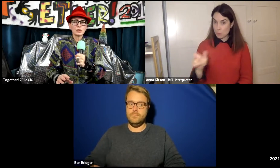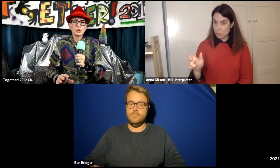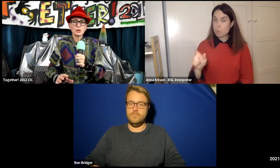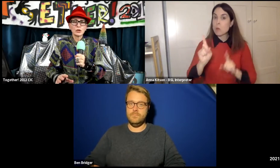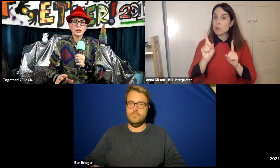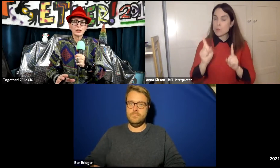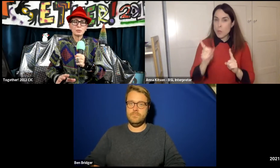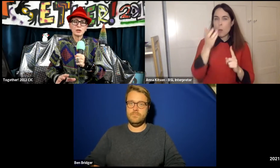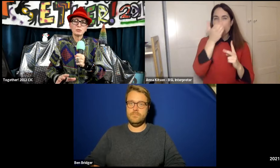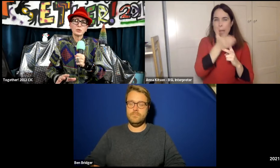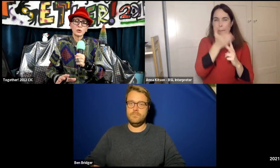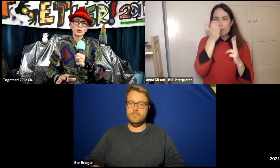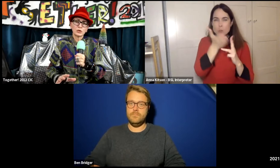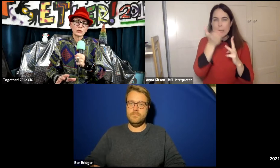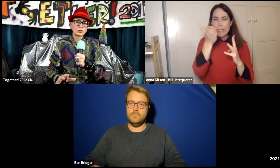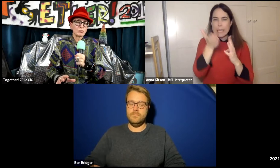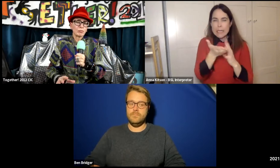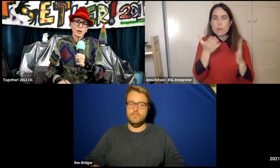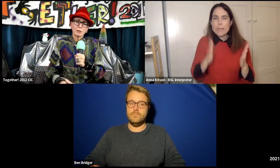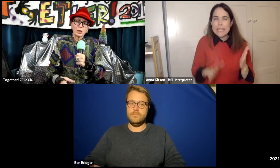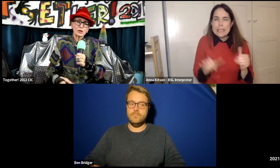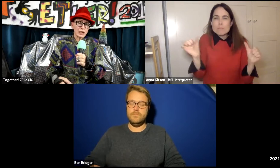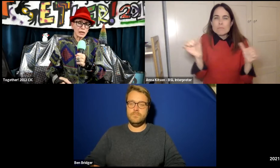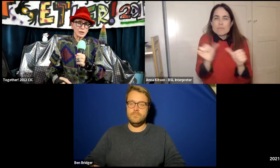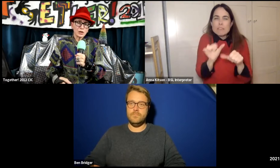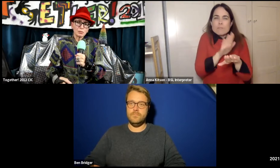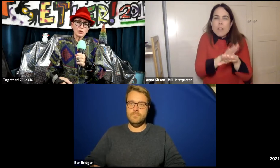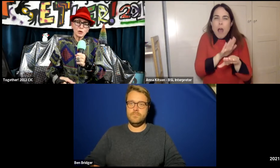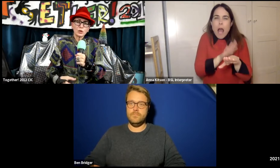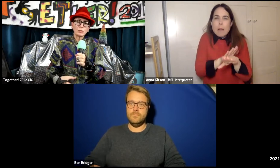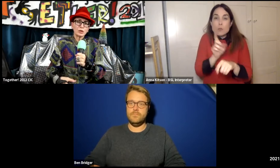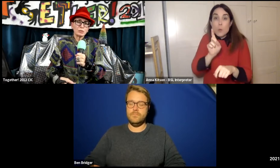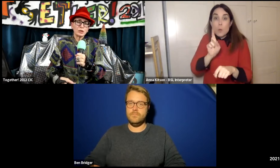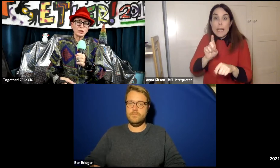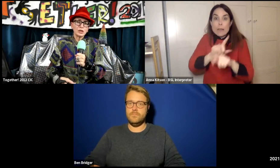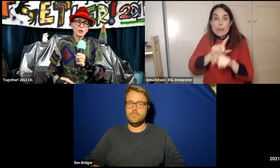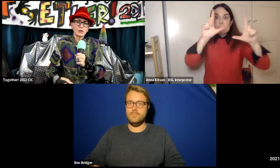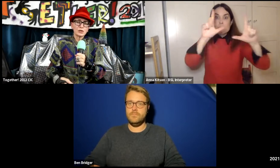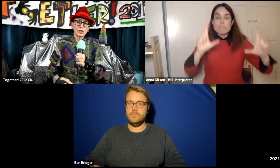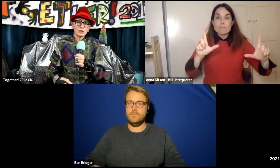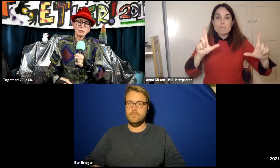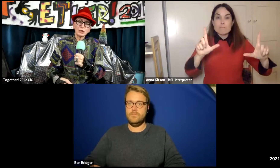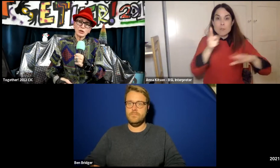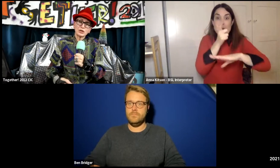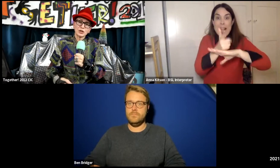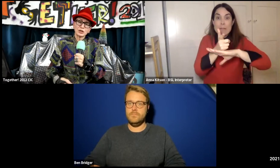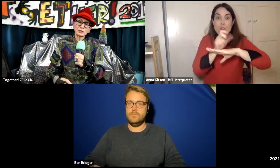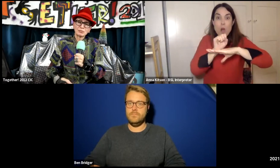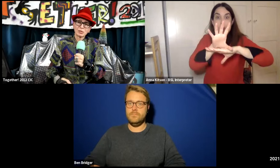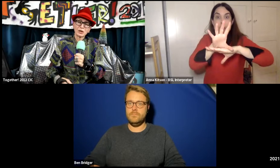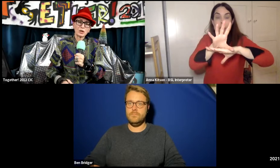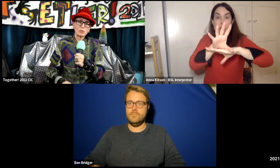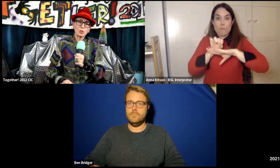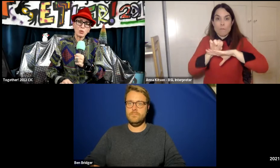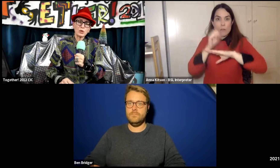to click people on and off, but Act Up! Newham, I believe, is Sterre Ploeger,